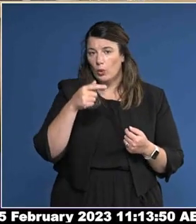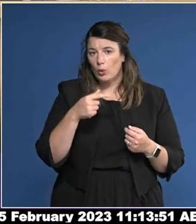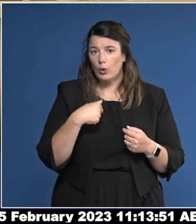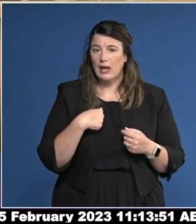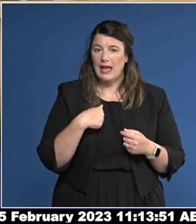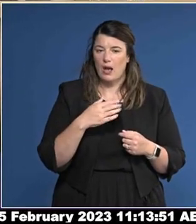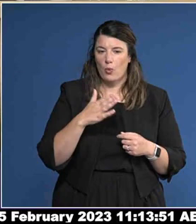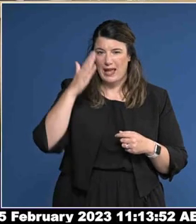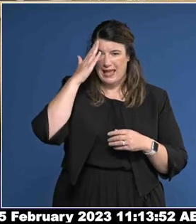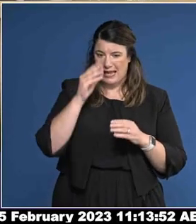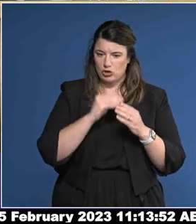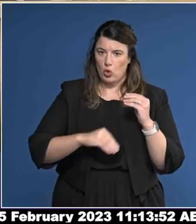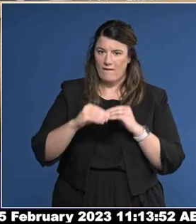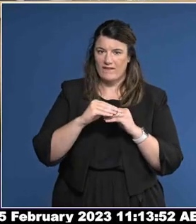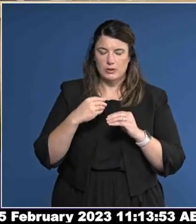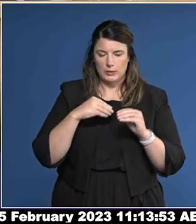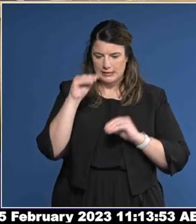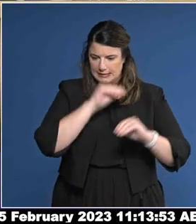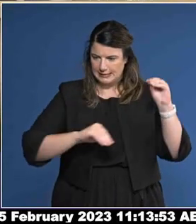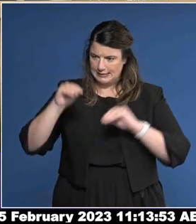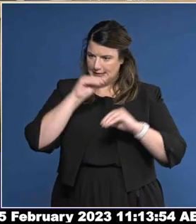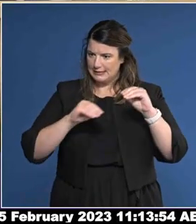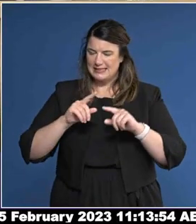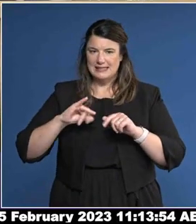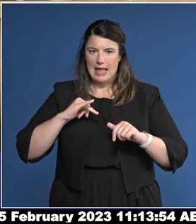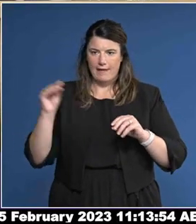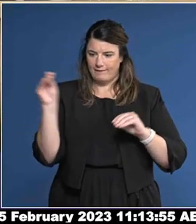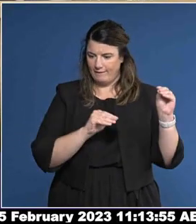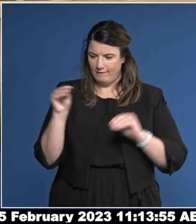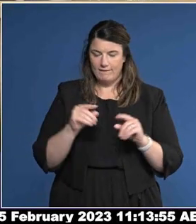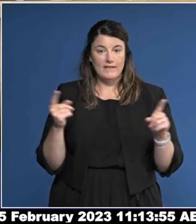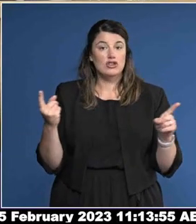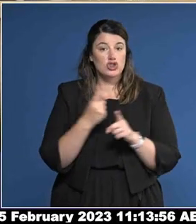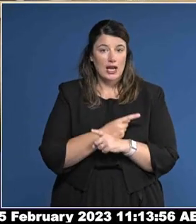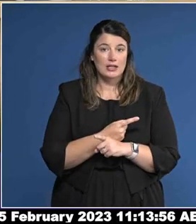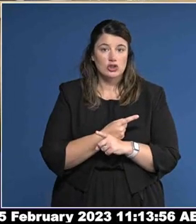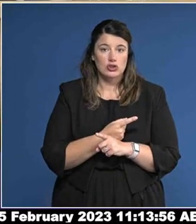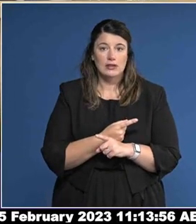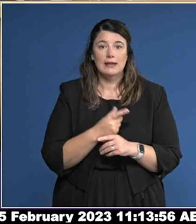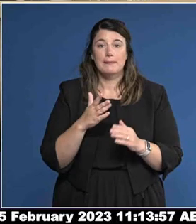environment. What that has meant is that we have put in place additional resources that